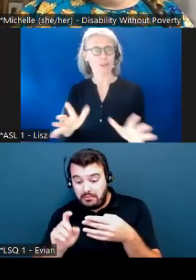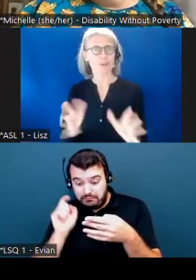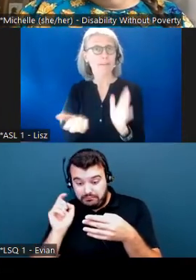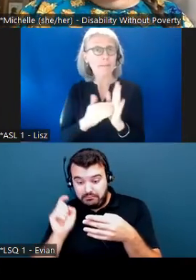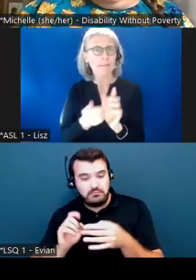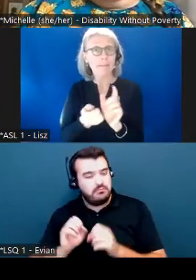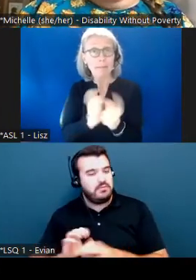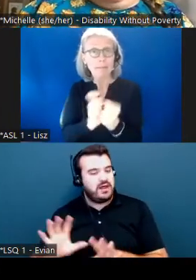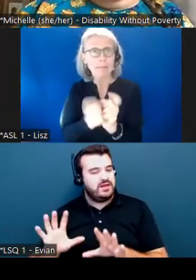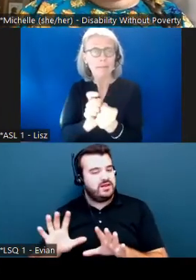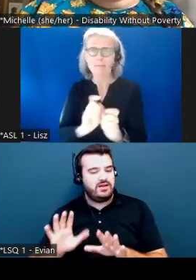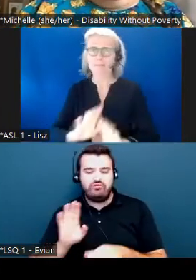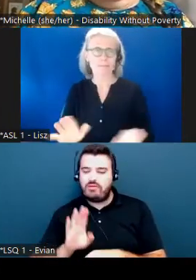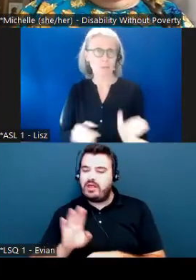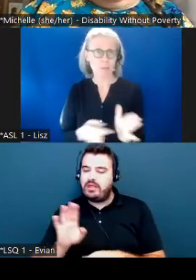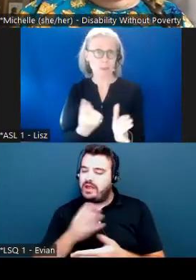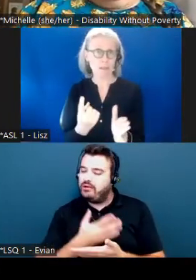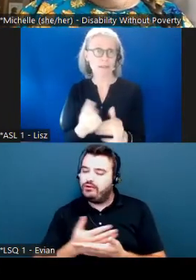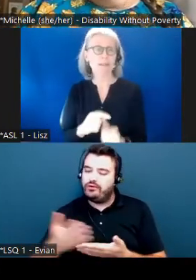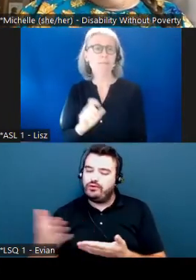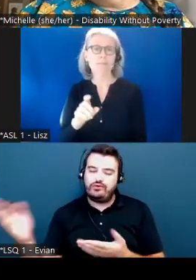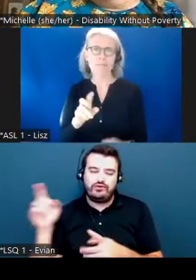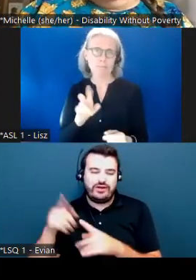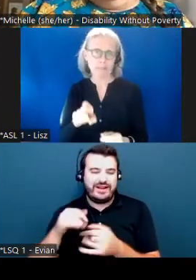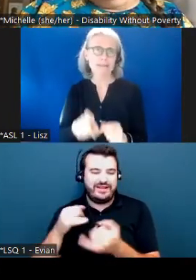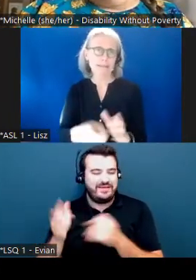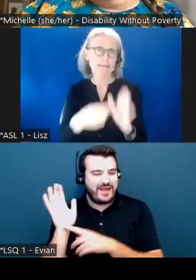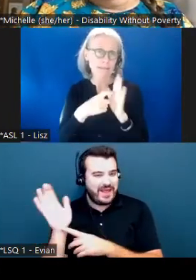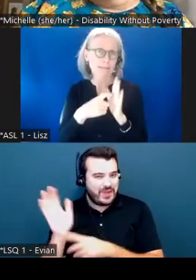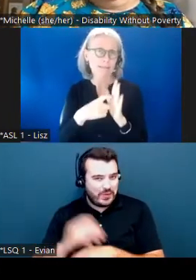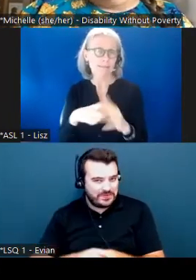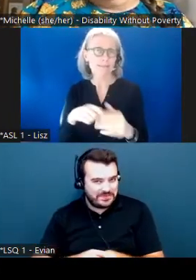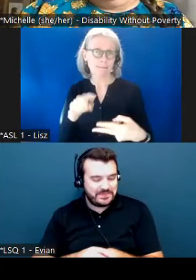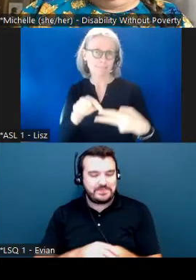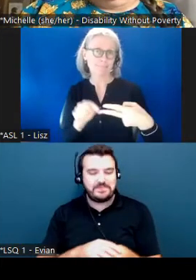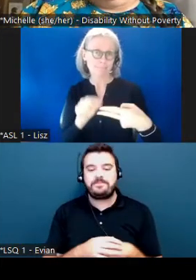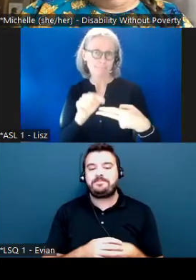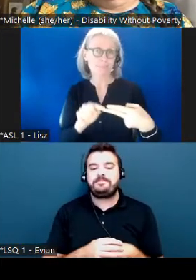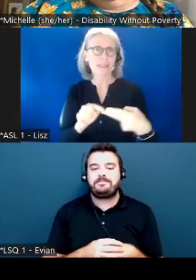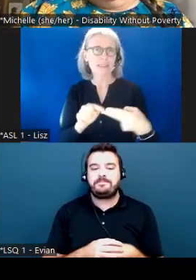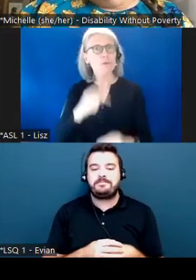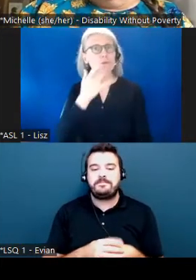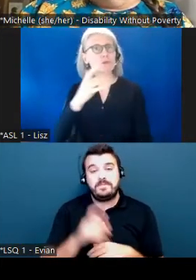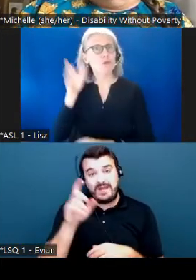MUST SELECT A LANGUAGE, EVEN IF YOU WANT TO HEAR THIS PRESENTATION IN ENGLISH. IF YOU